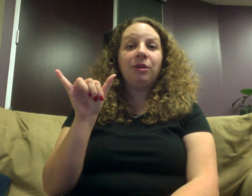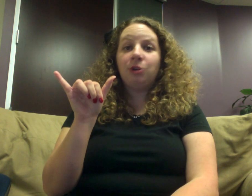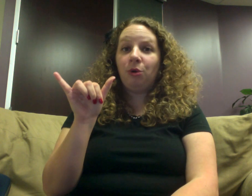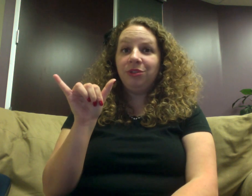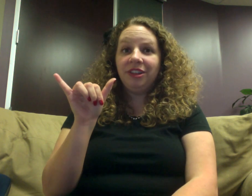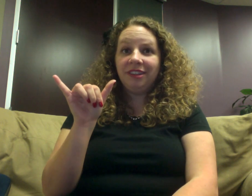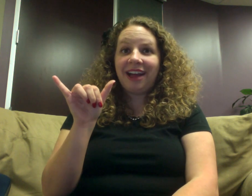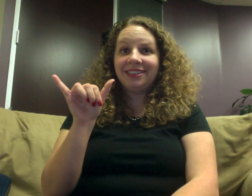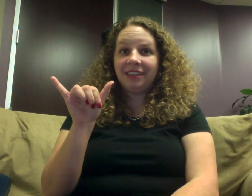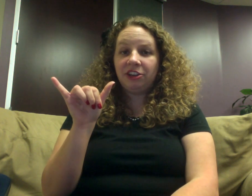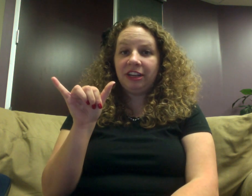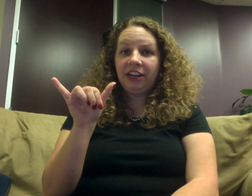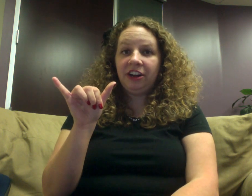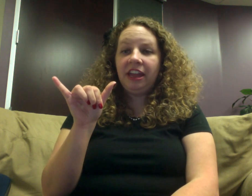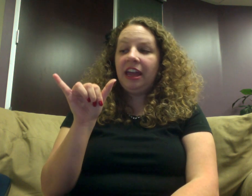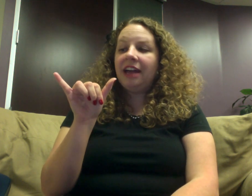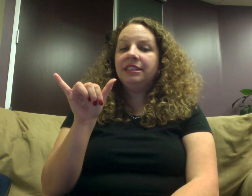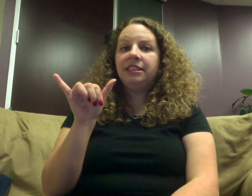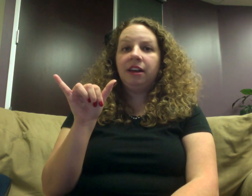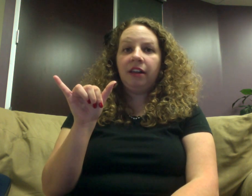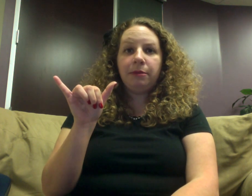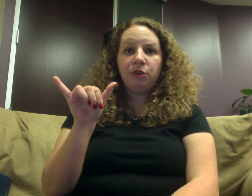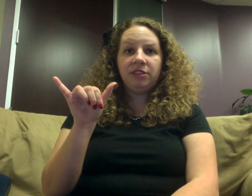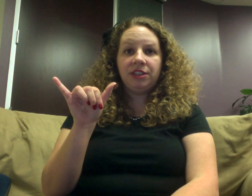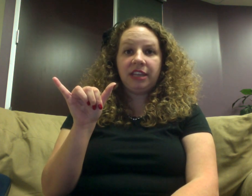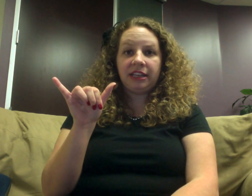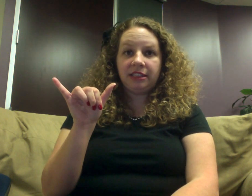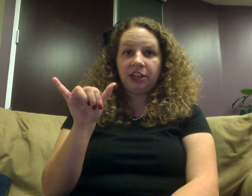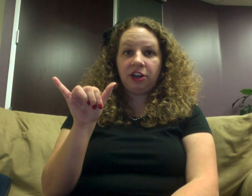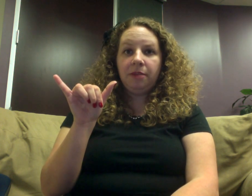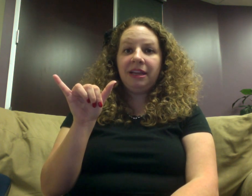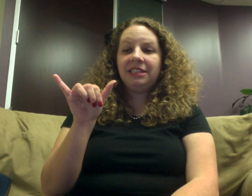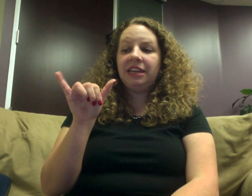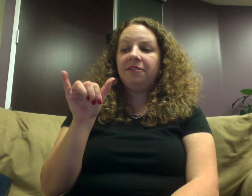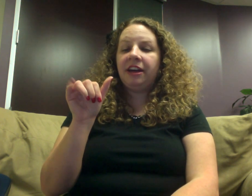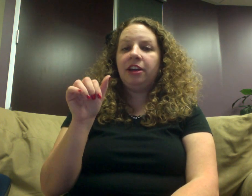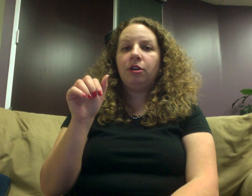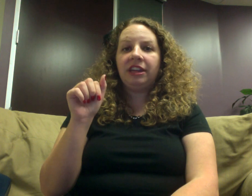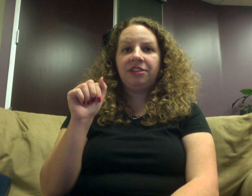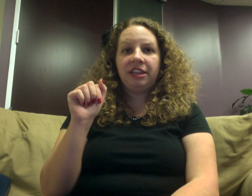to hold the last letter here until I move to the next letter because if I go like this